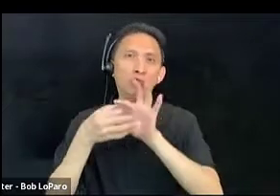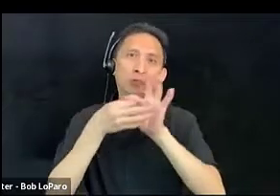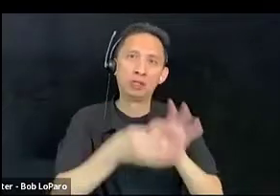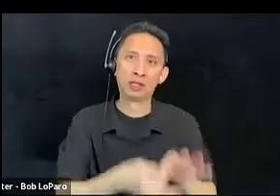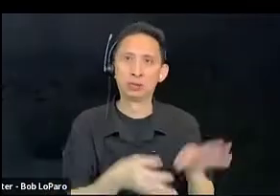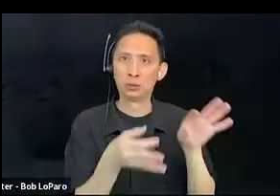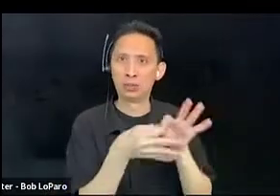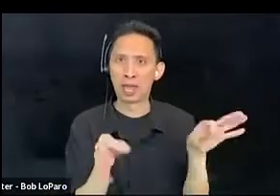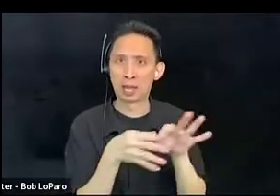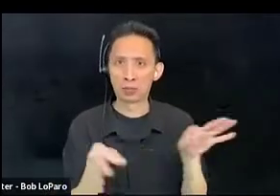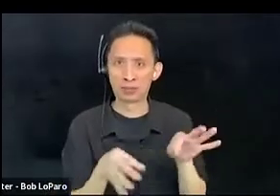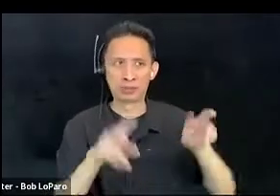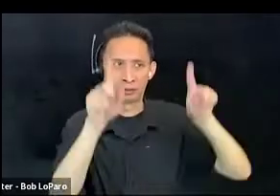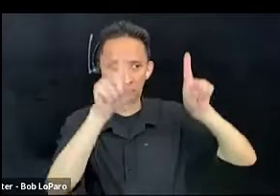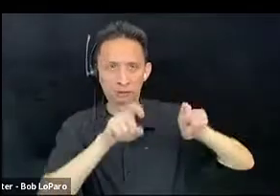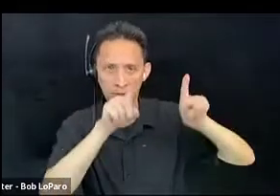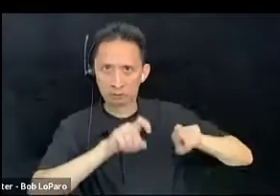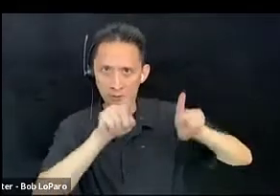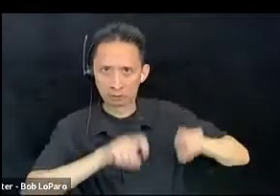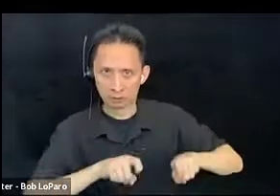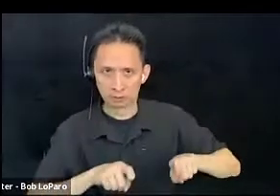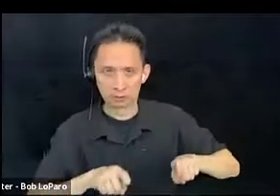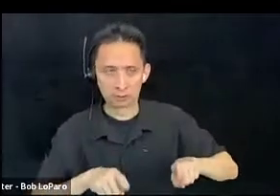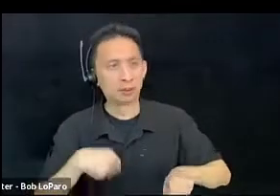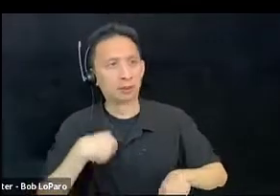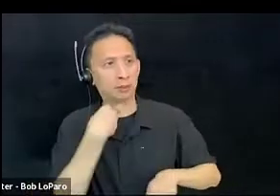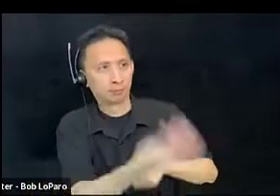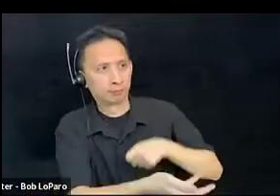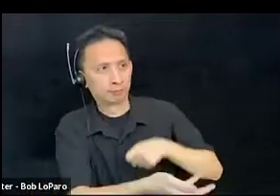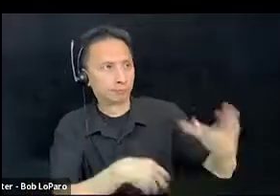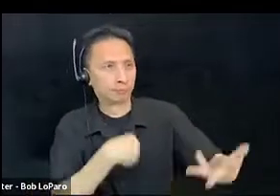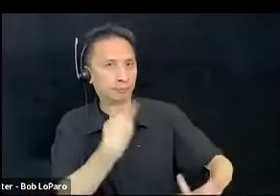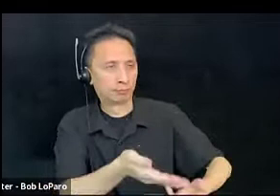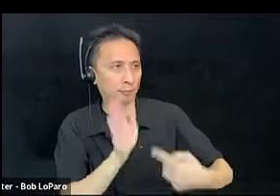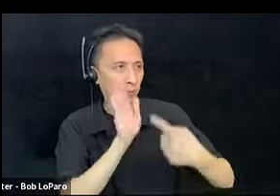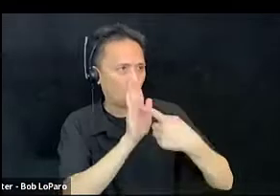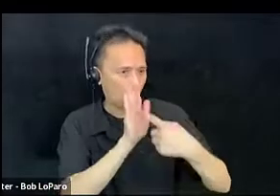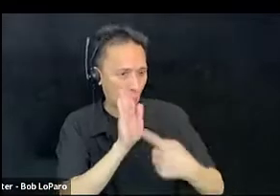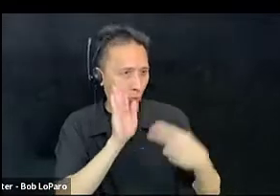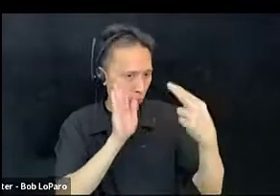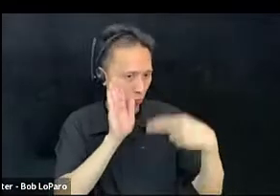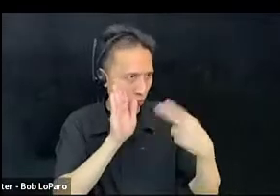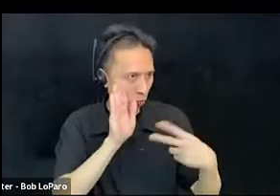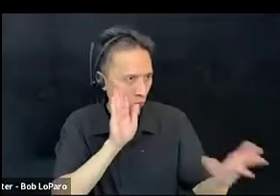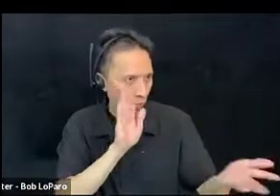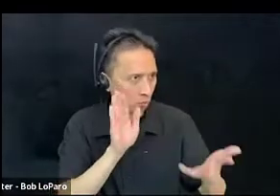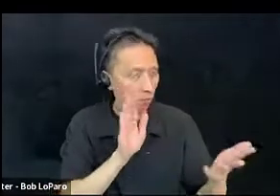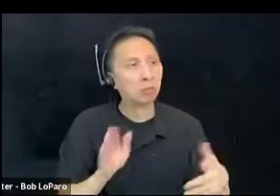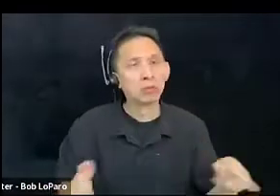It involves identification of 2D symbols, right. And how do you identify 2D symbols